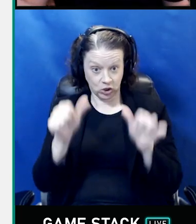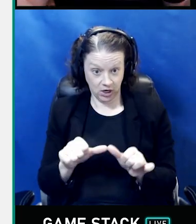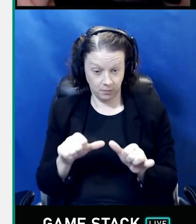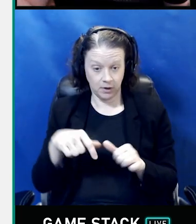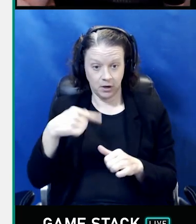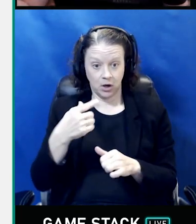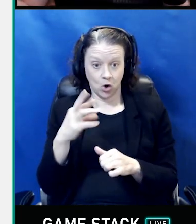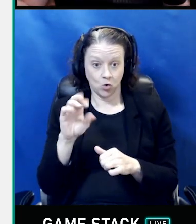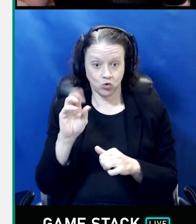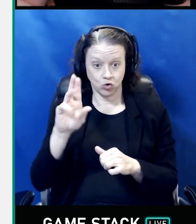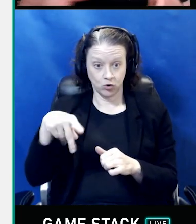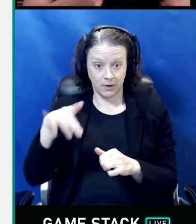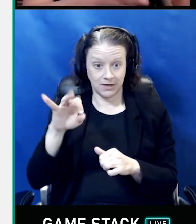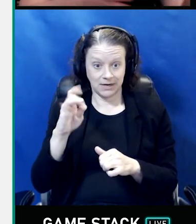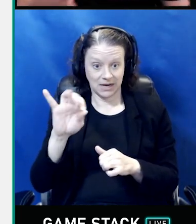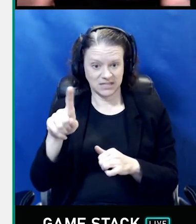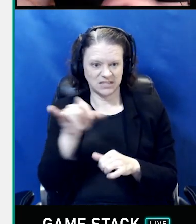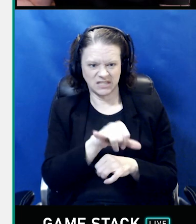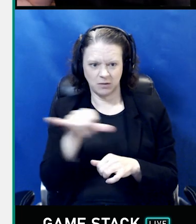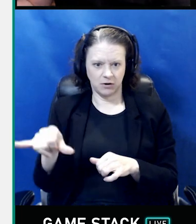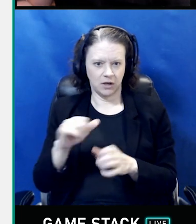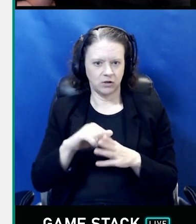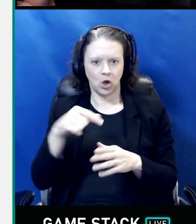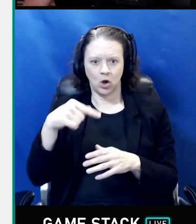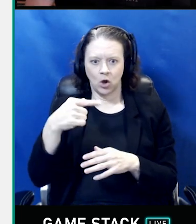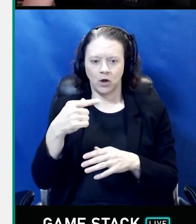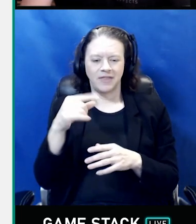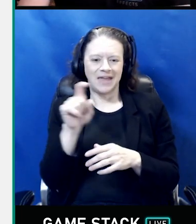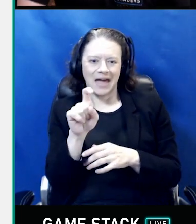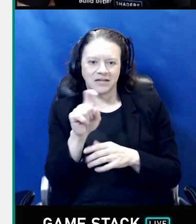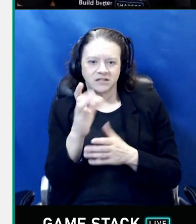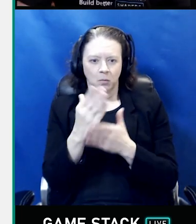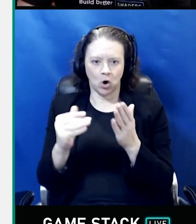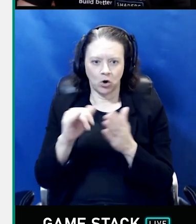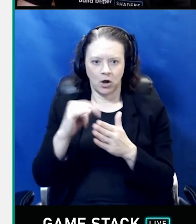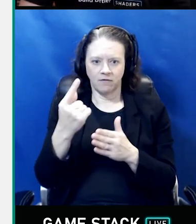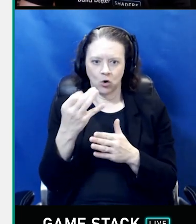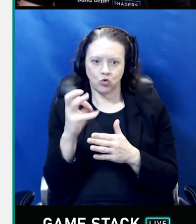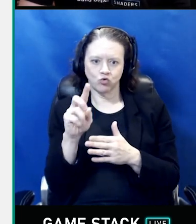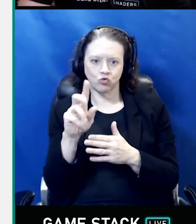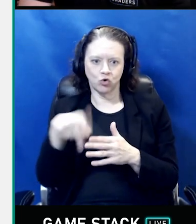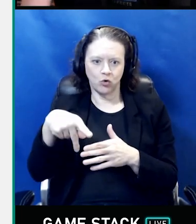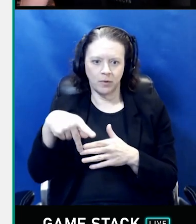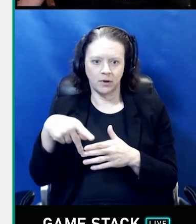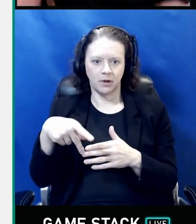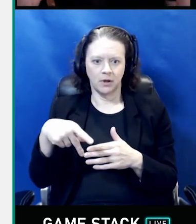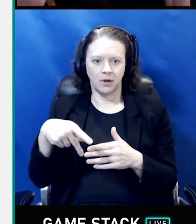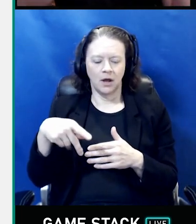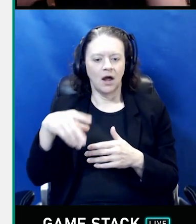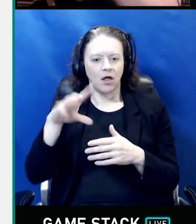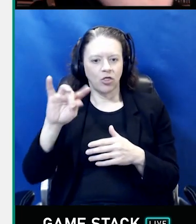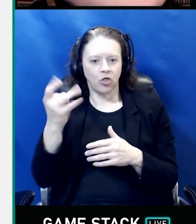the X component of the group thread ID. And the way that this is done is very simply so for each of those four components you're going to